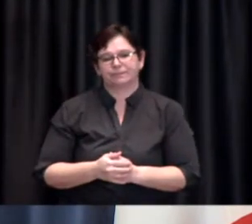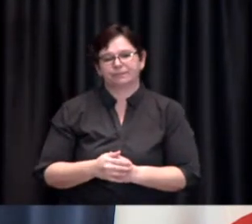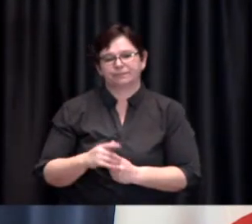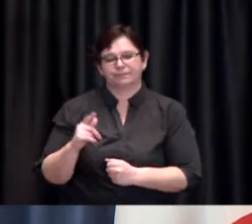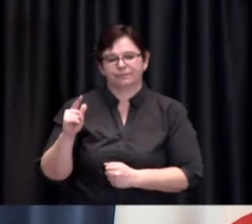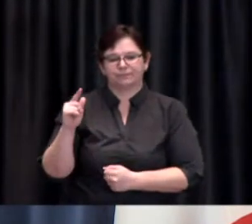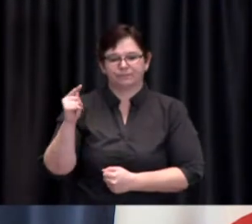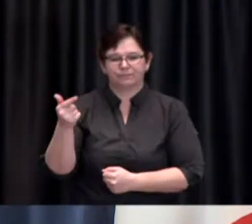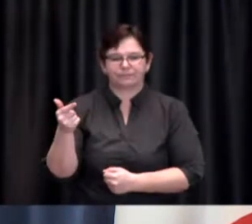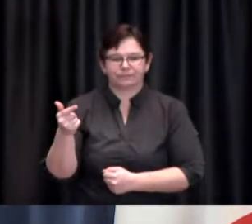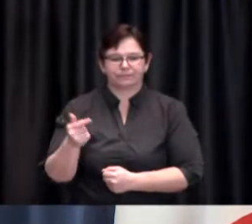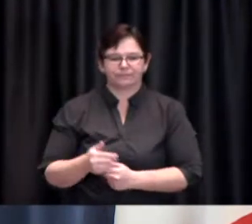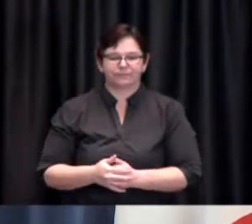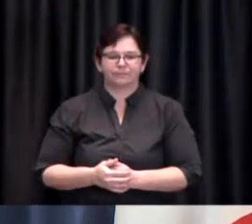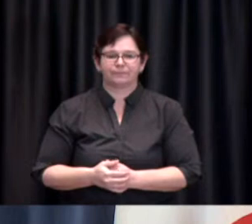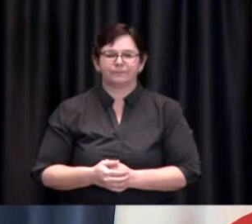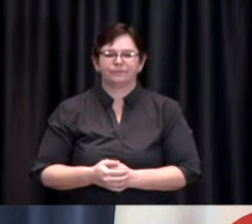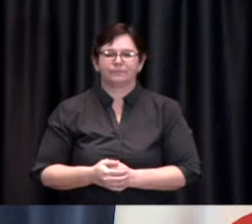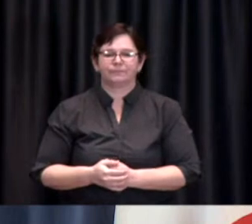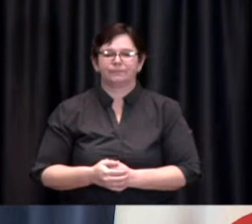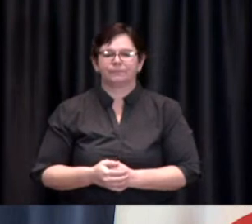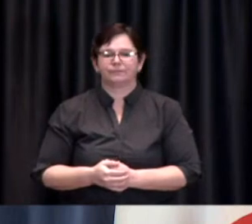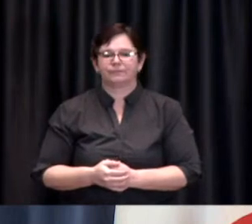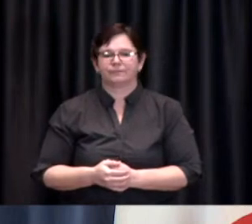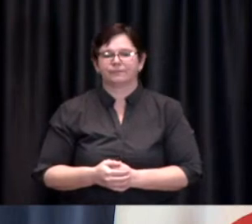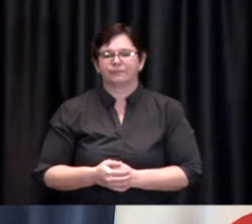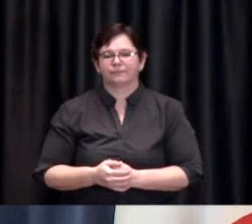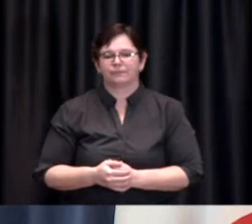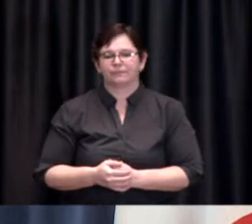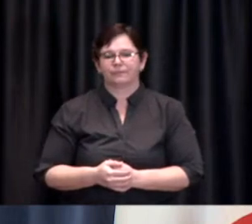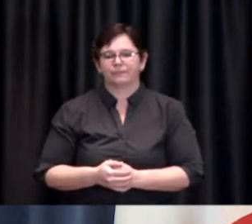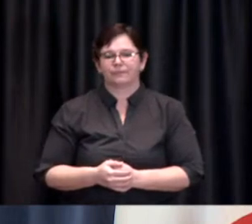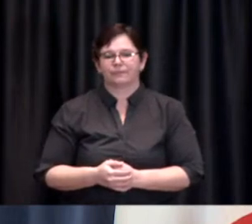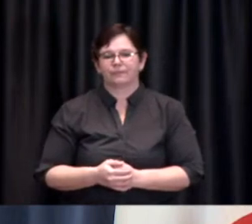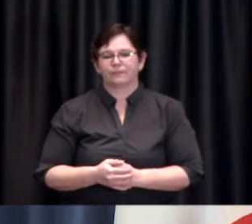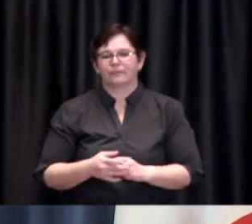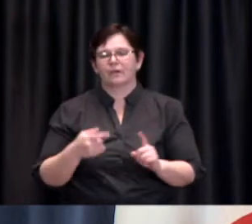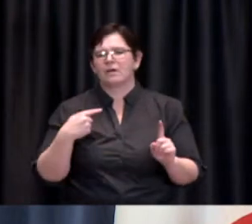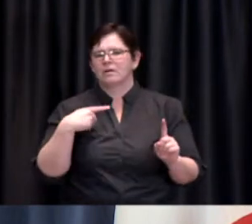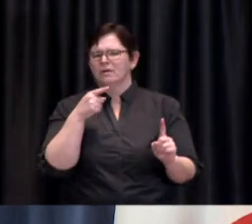Nicole: Hi I have a question about um the situation in shelters so maybe best for Dr. de Villa